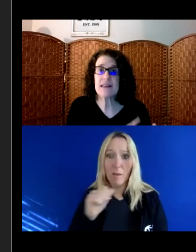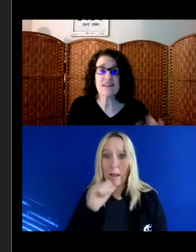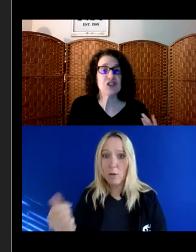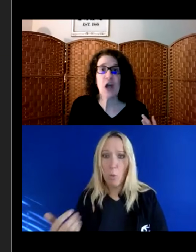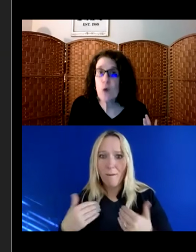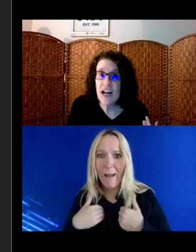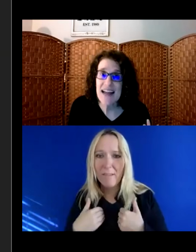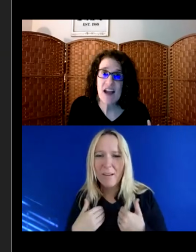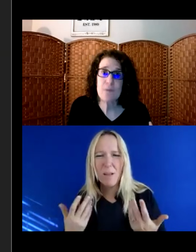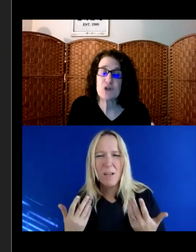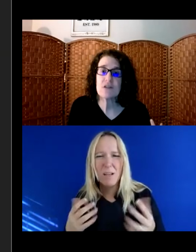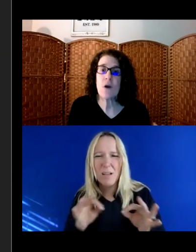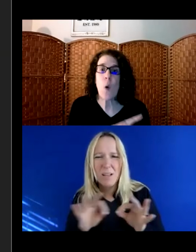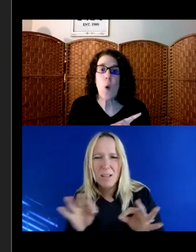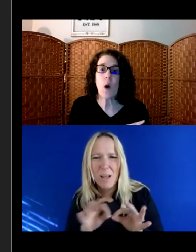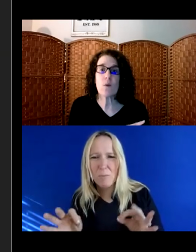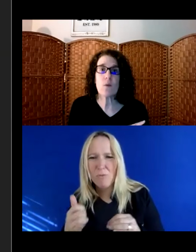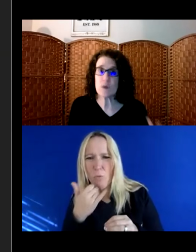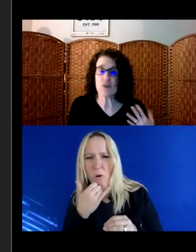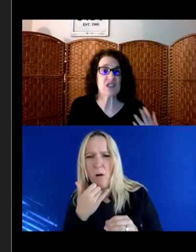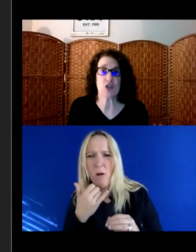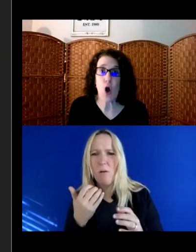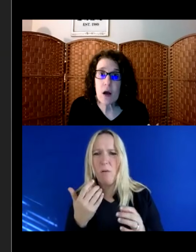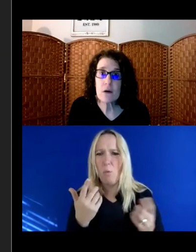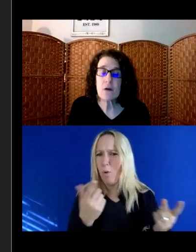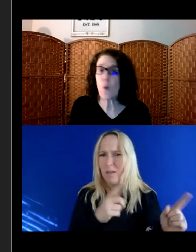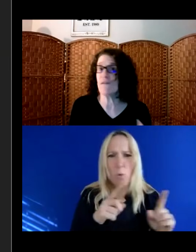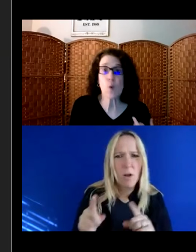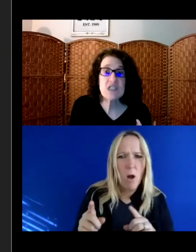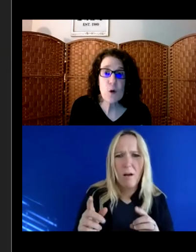Did the show not have captions? Or was there a song or a voice over?